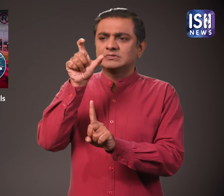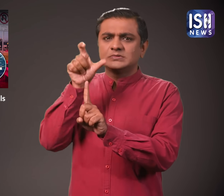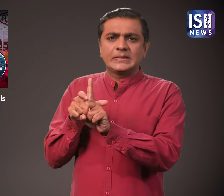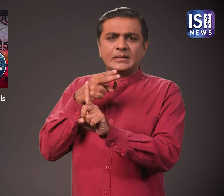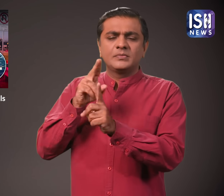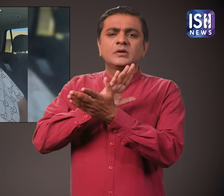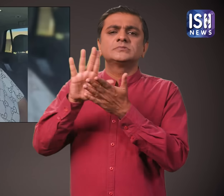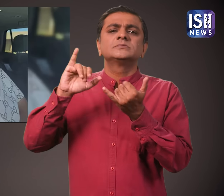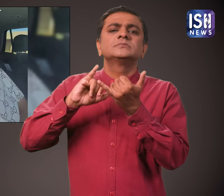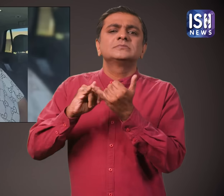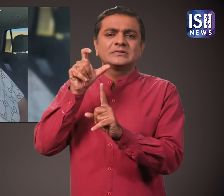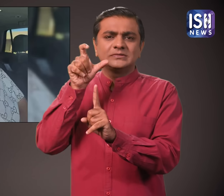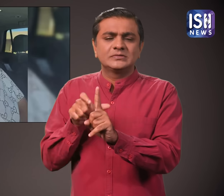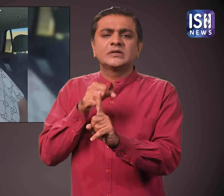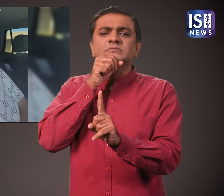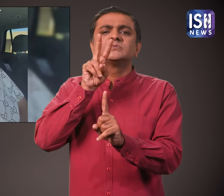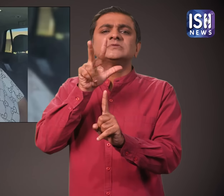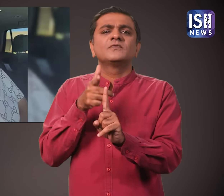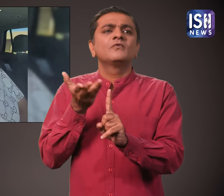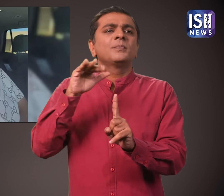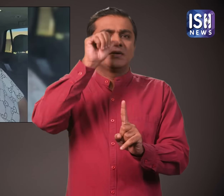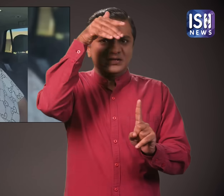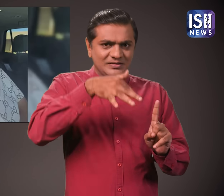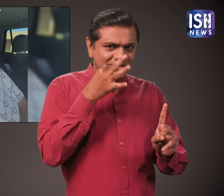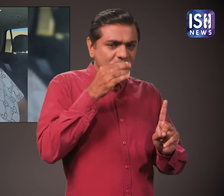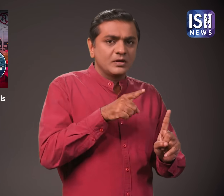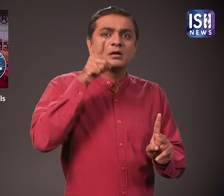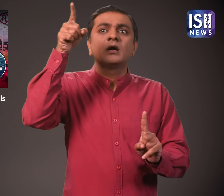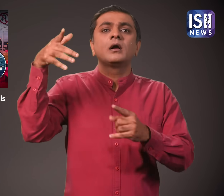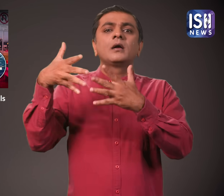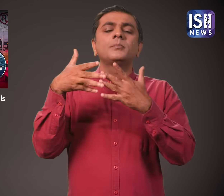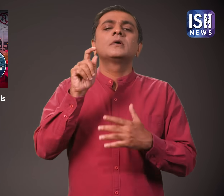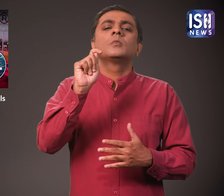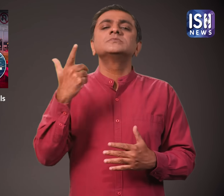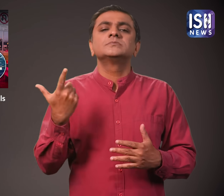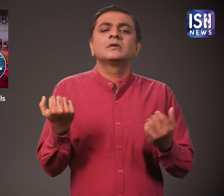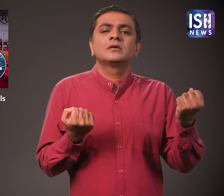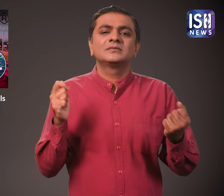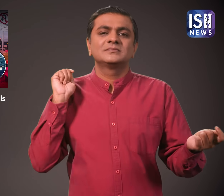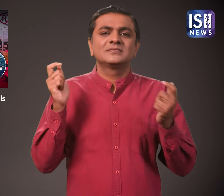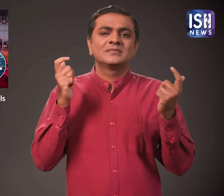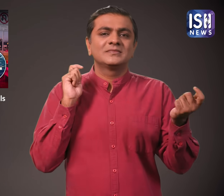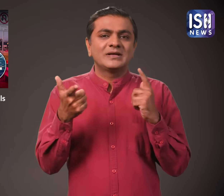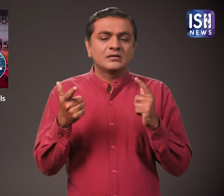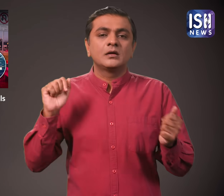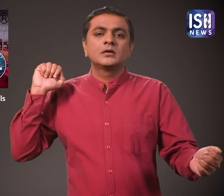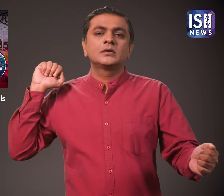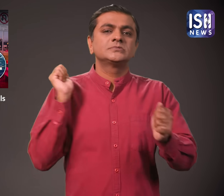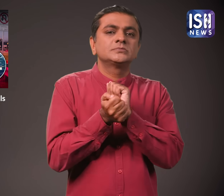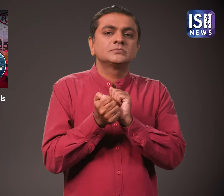Harjinder Singh, a 28-year-old truck driver of Indian origin, caused an accident in the U.S.